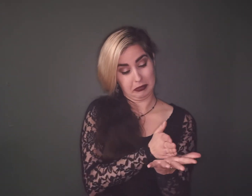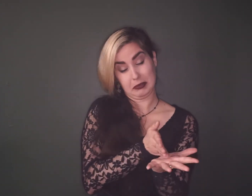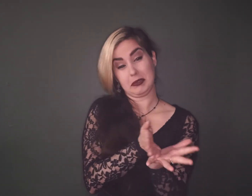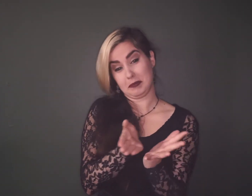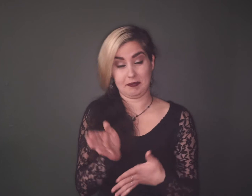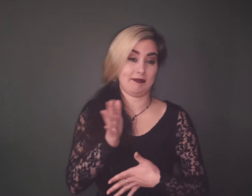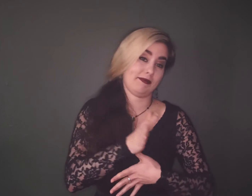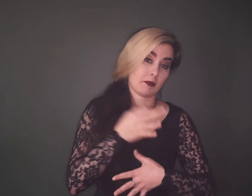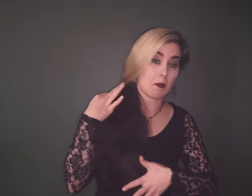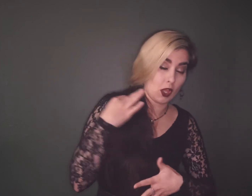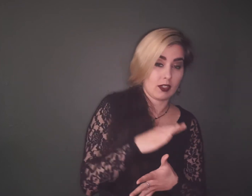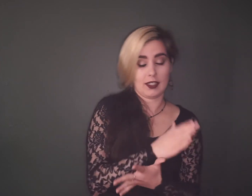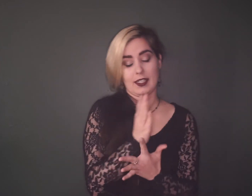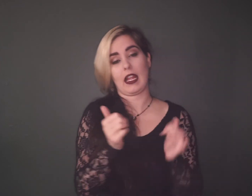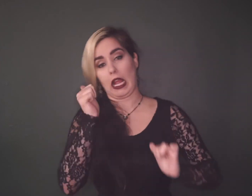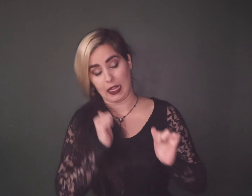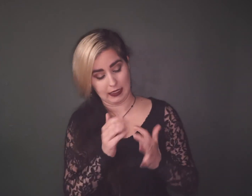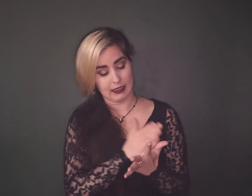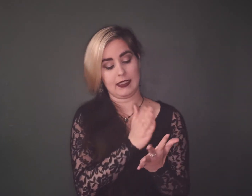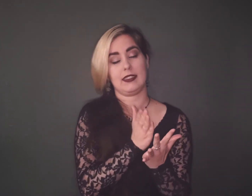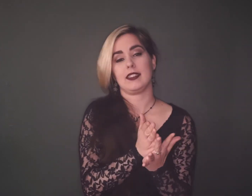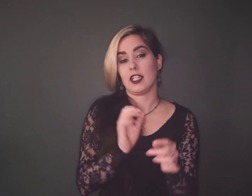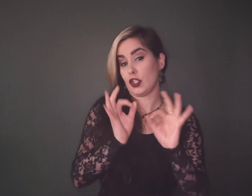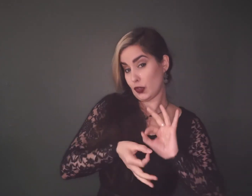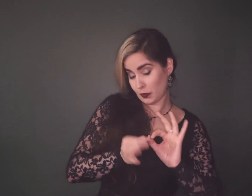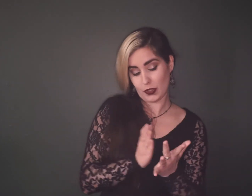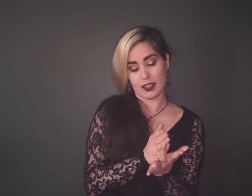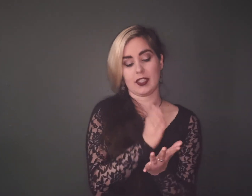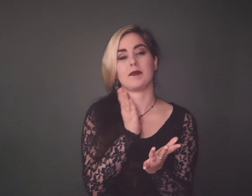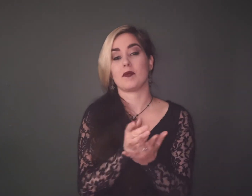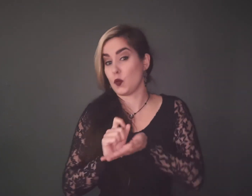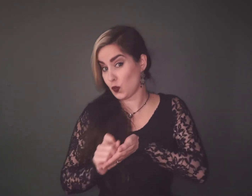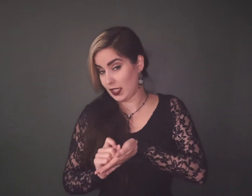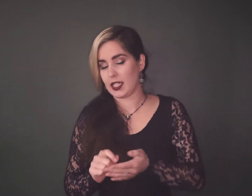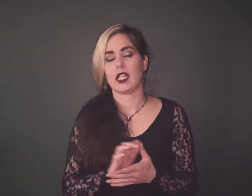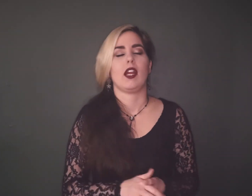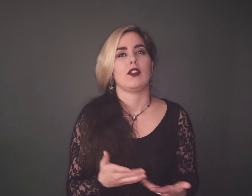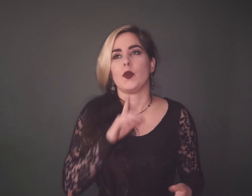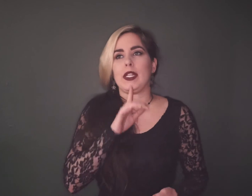I work in a number of avenues: modeling acting, interpreting, writing... so it's tough.